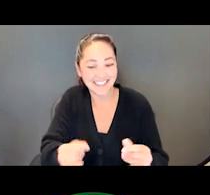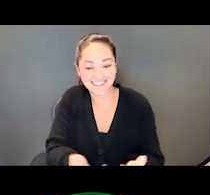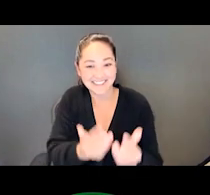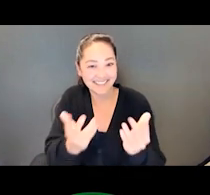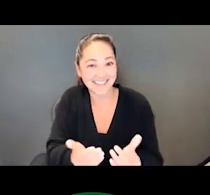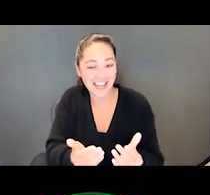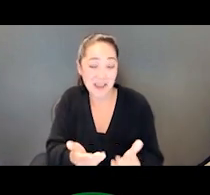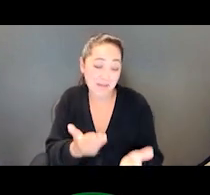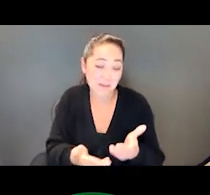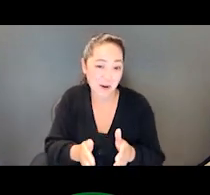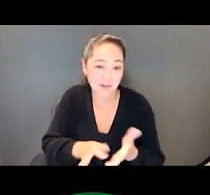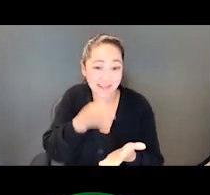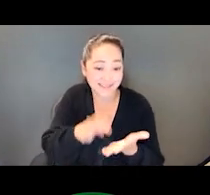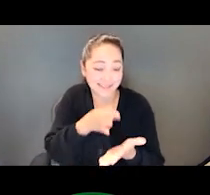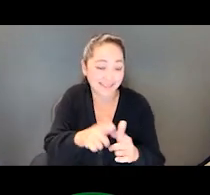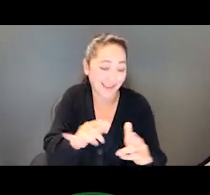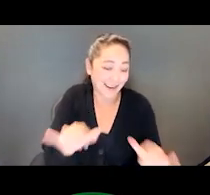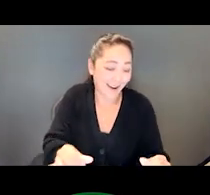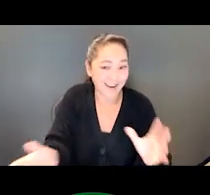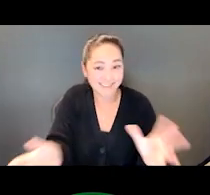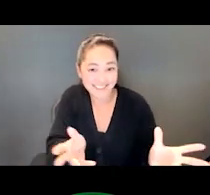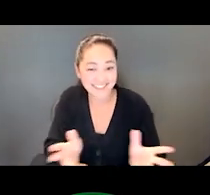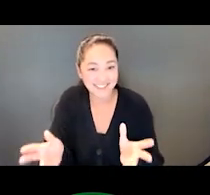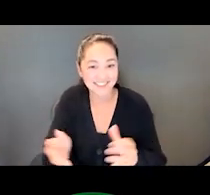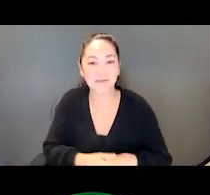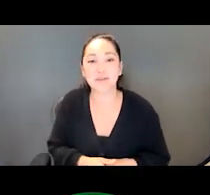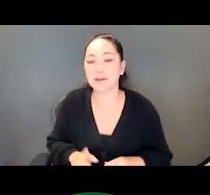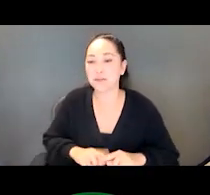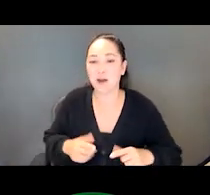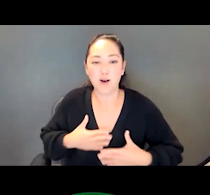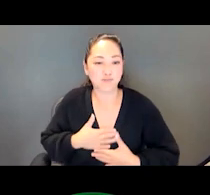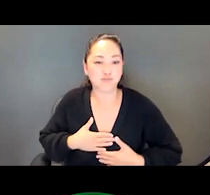I have enjoyed it immensely and listening to the solutions, knowing that this question might be posed, I was listening to the solutions, knowing that this question might be posed.